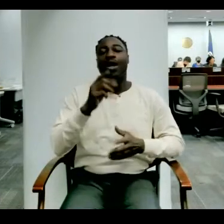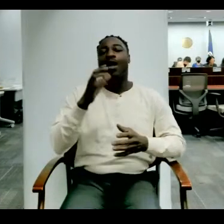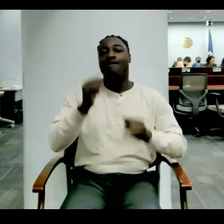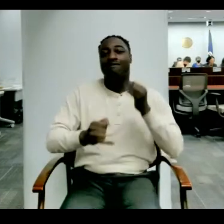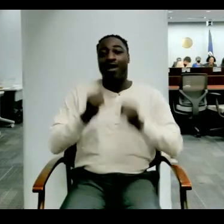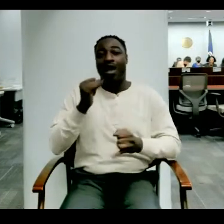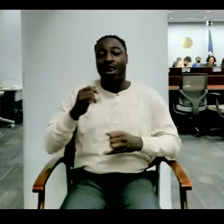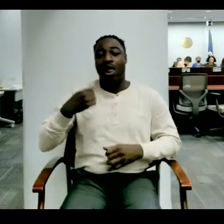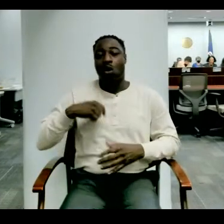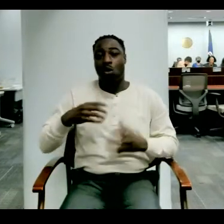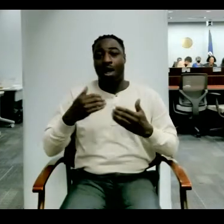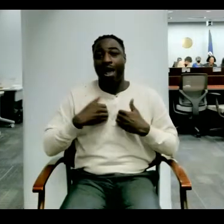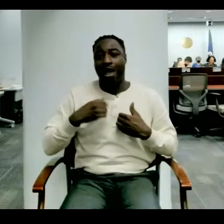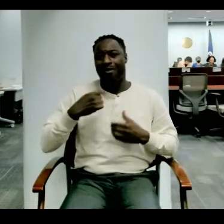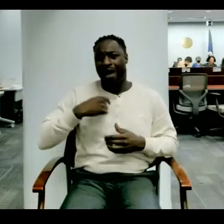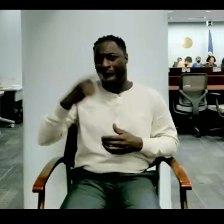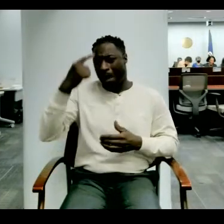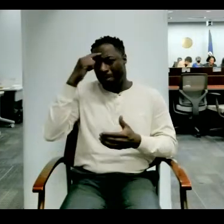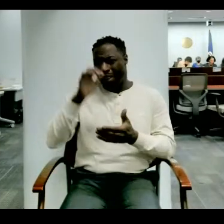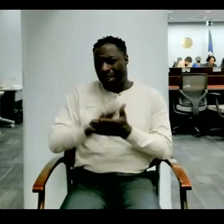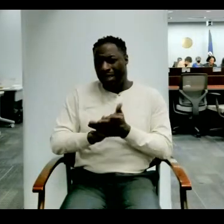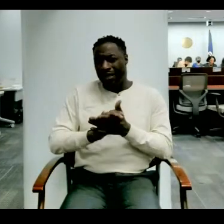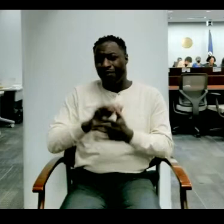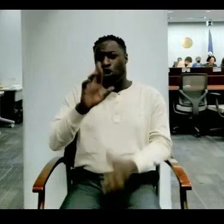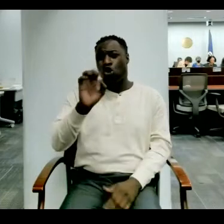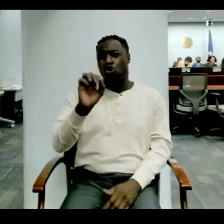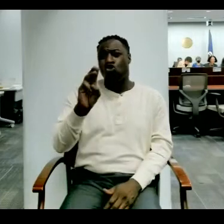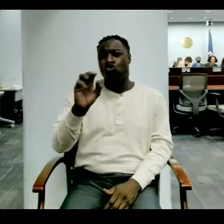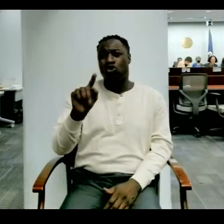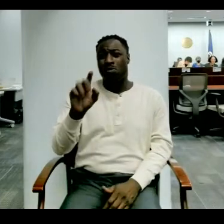we have, I believe our remote participant today is